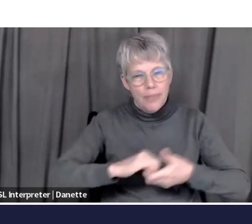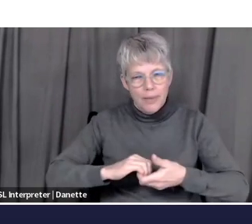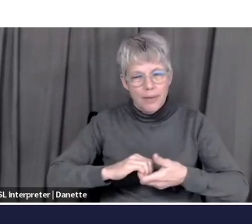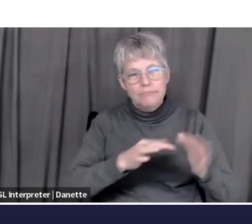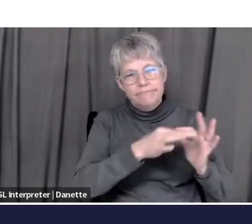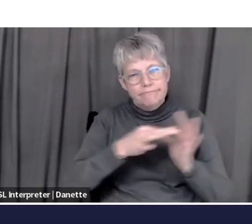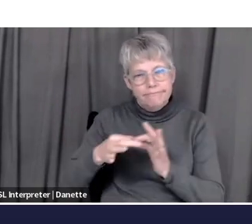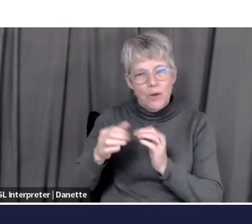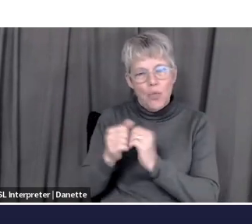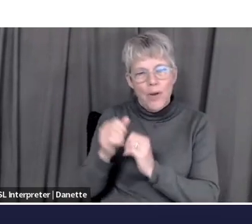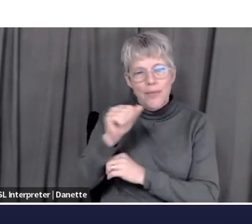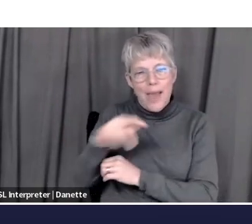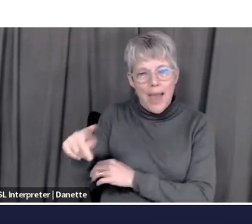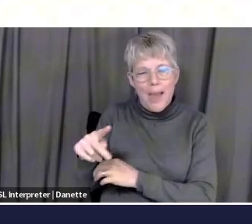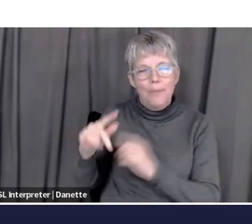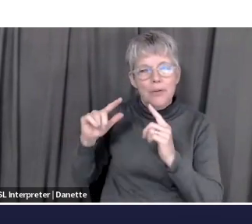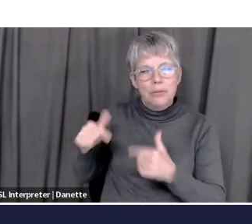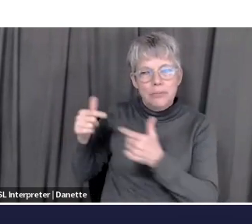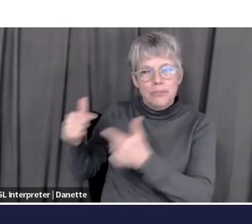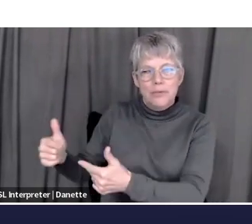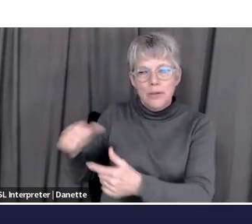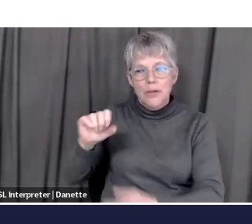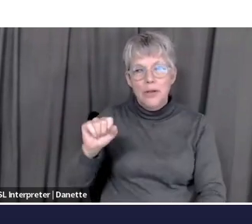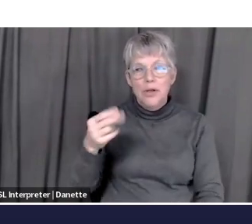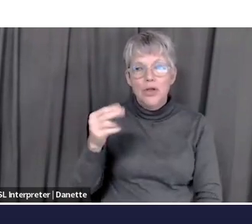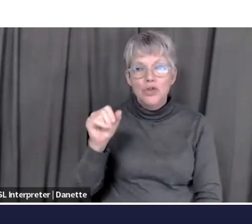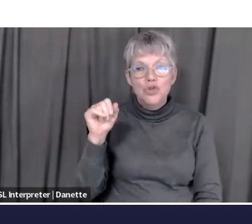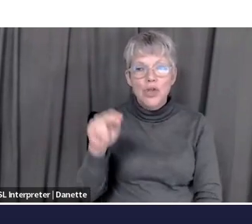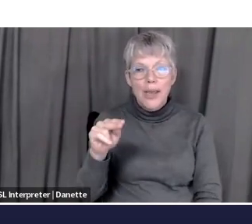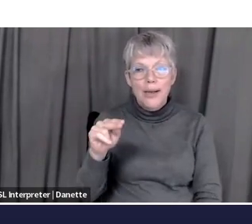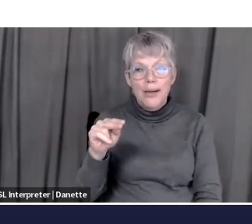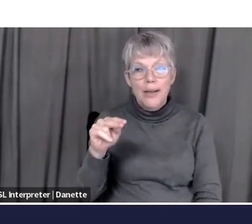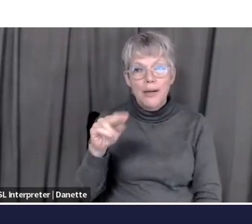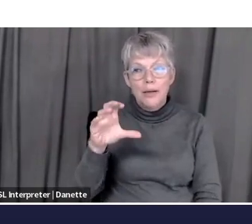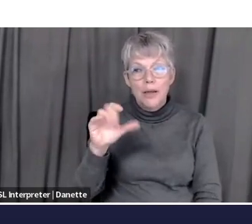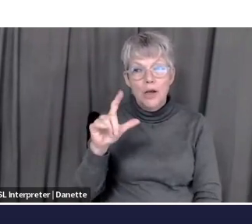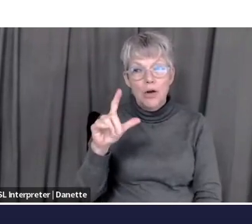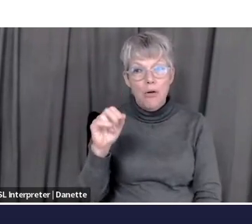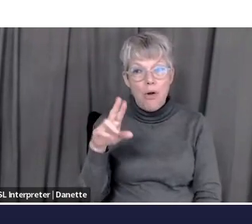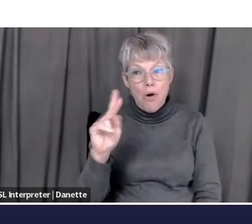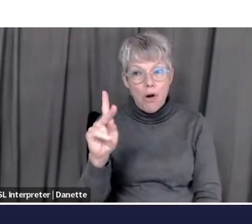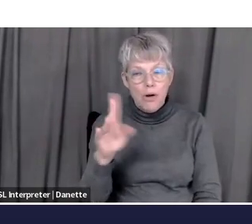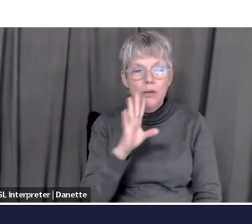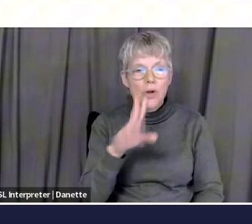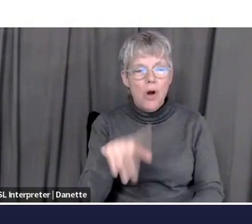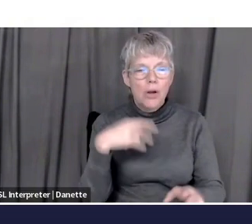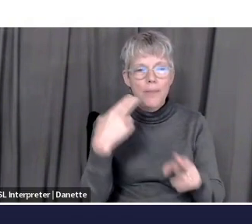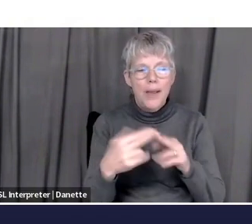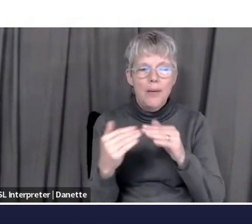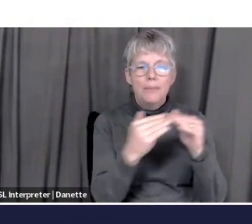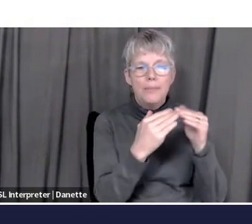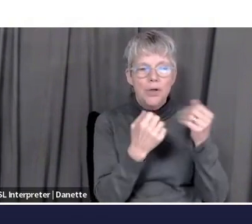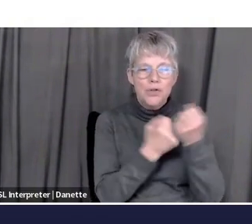So we will be turning it over to Shannon Clark, who is here today to talk about peer support provider and community